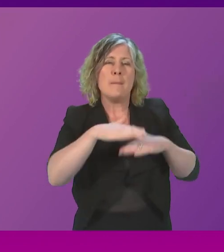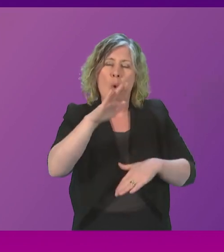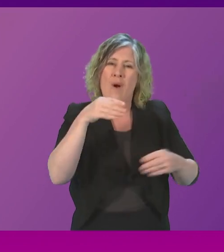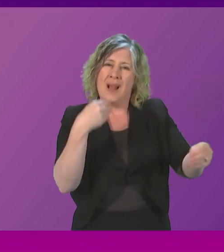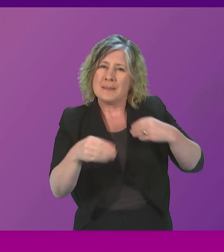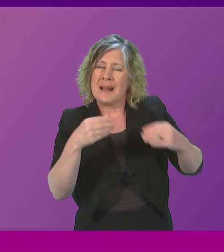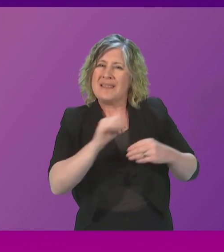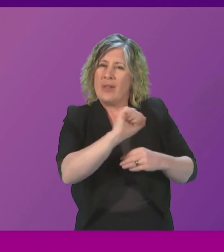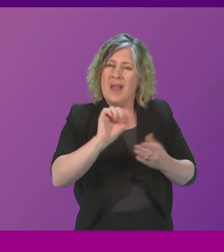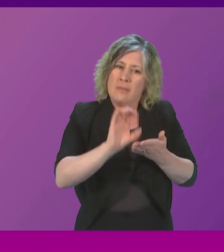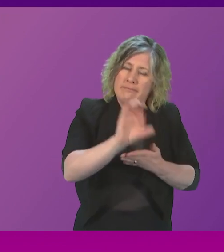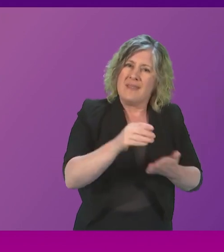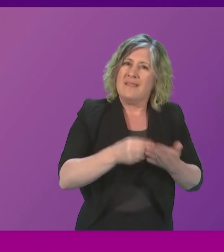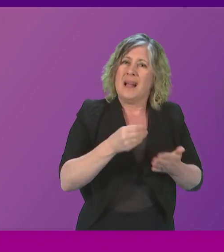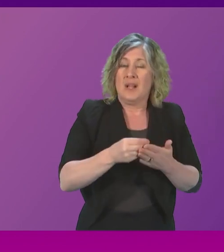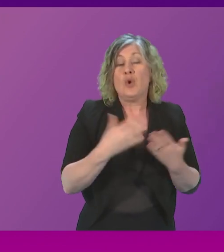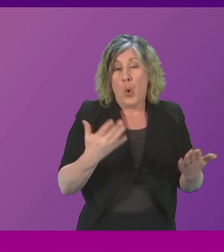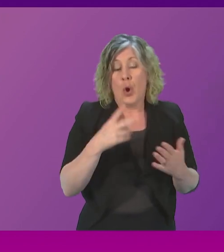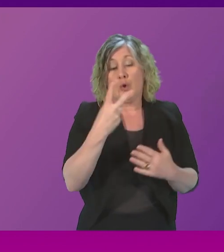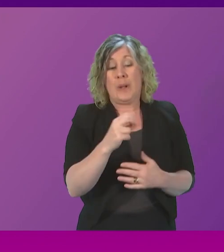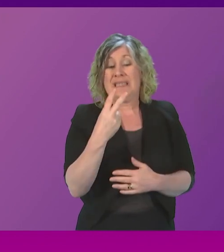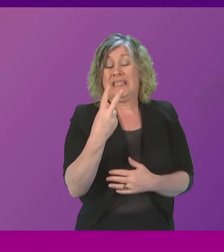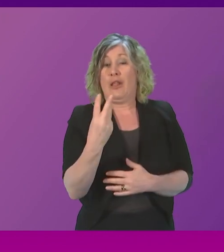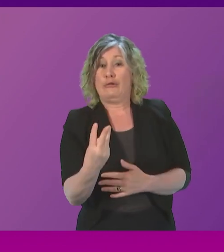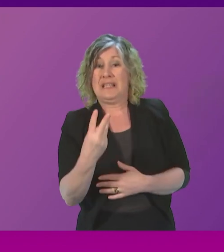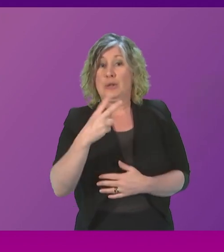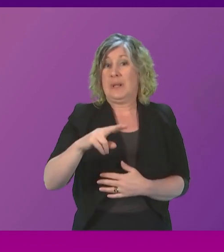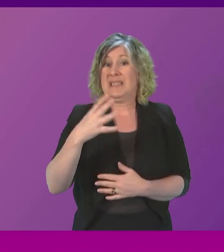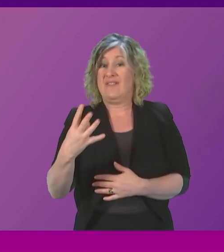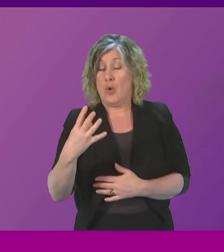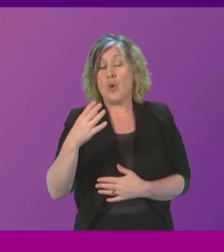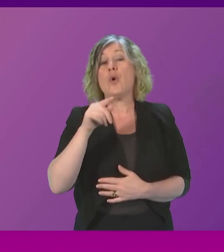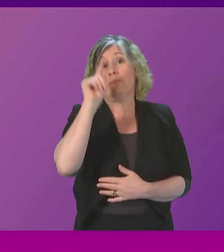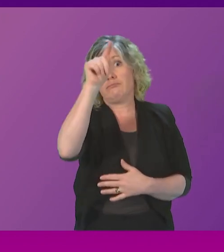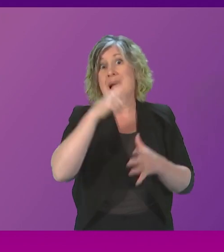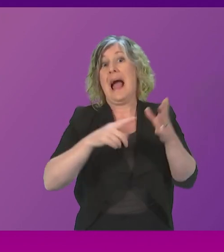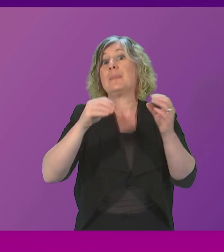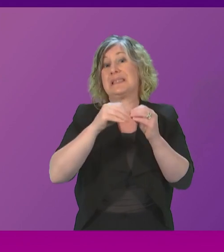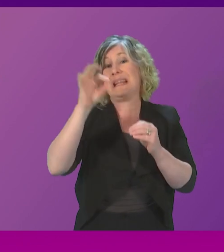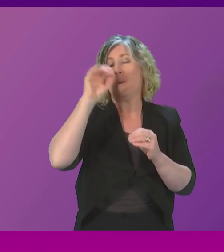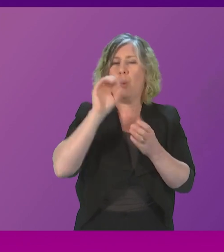In 2023-24, Aberdeen City Council will receive £436.9 million to fund local services.